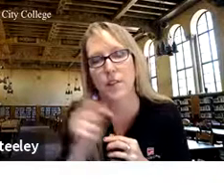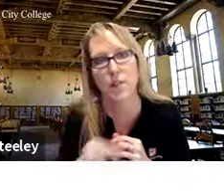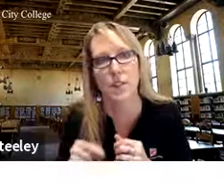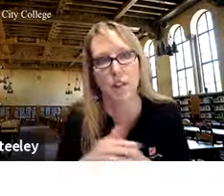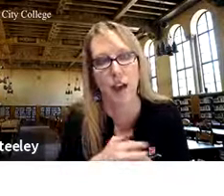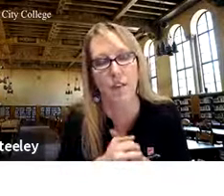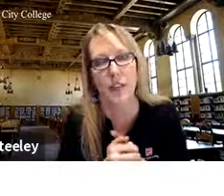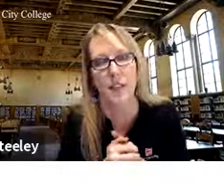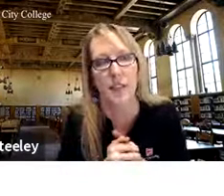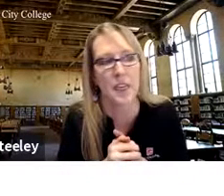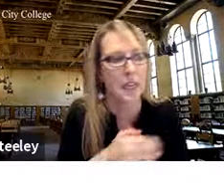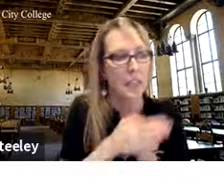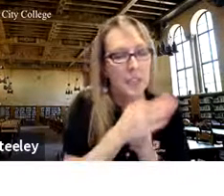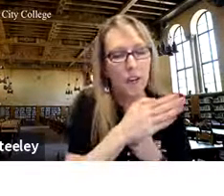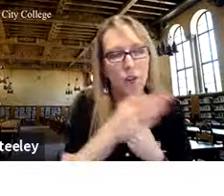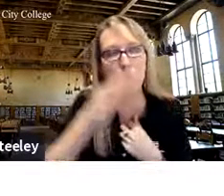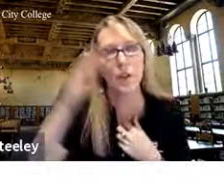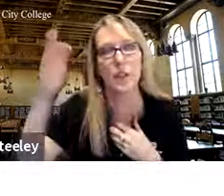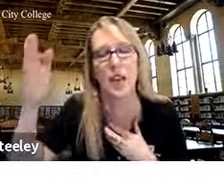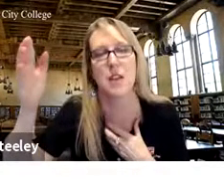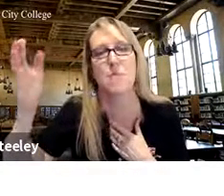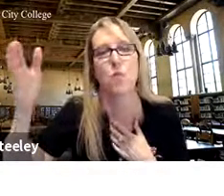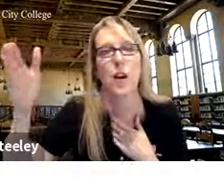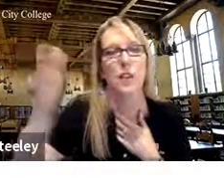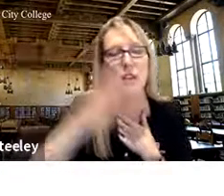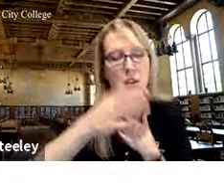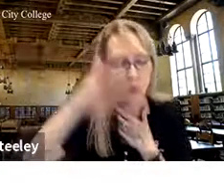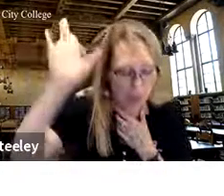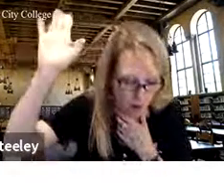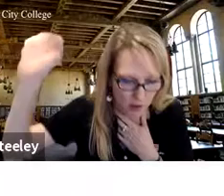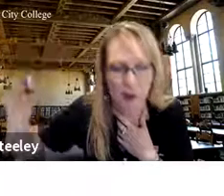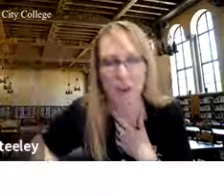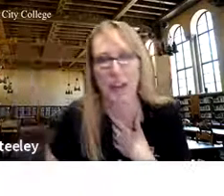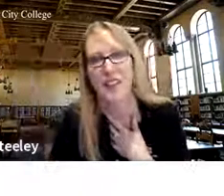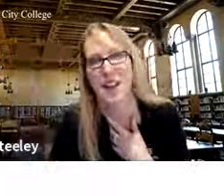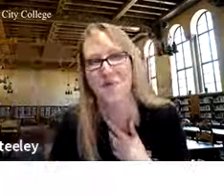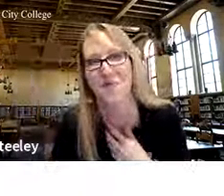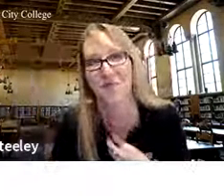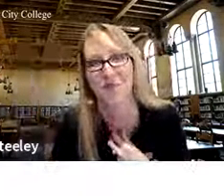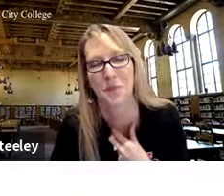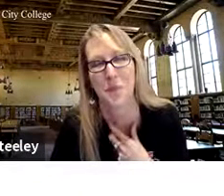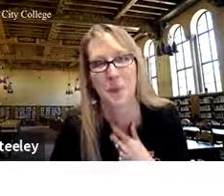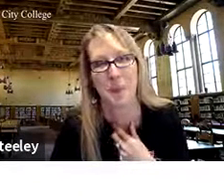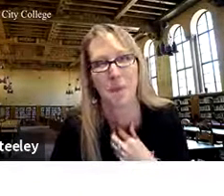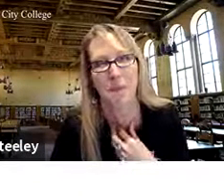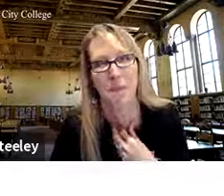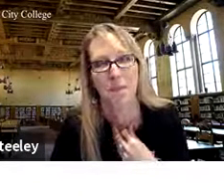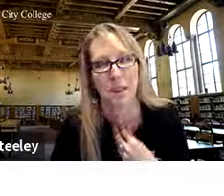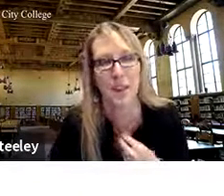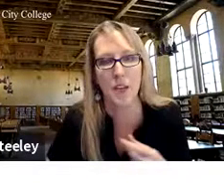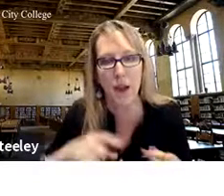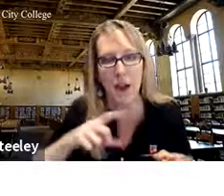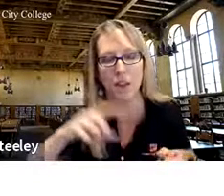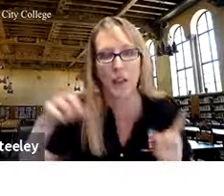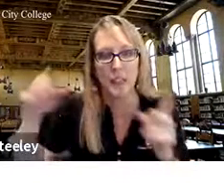student's self efficacy until you build it up to where they can go. Okay, well, I'll do better next time. Think about how long it's